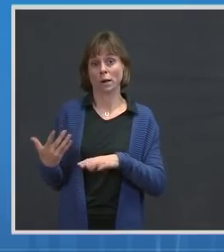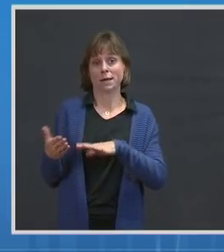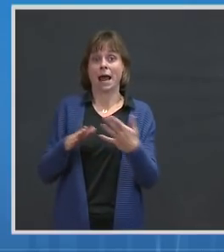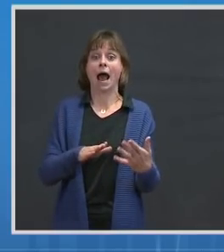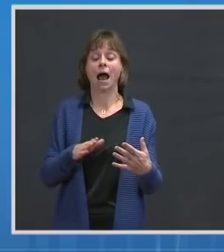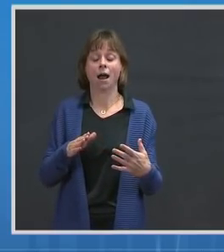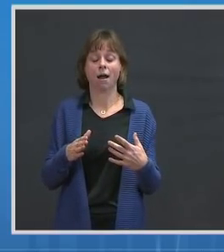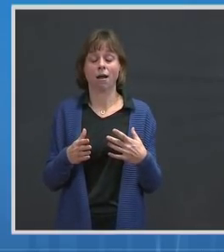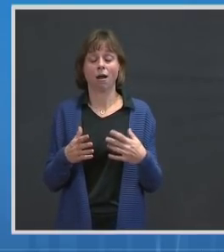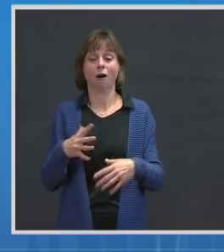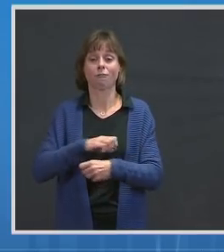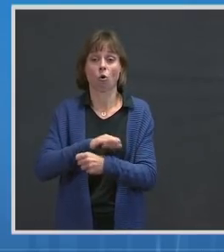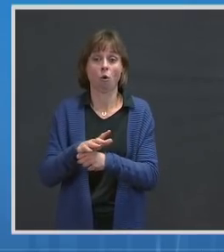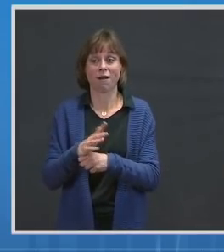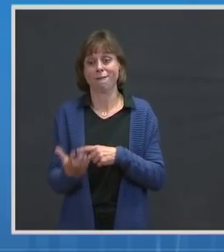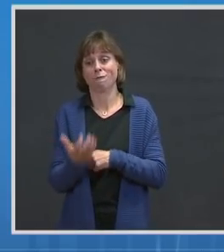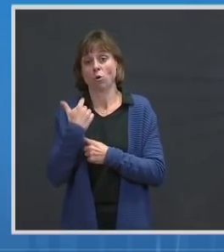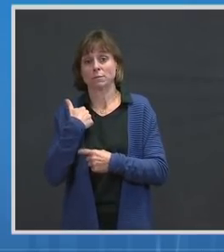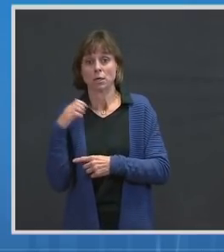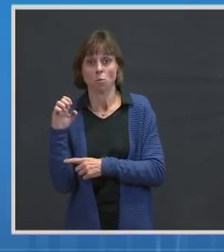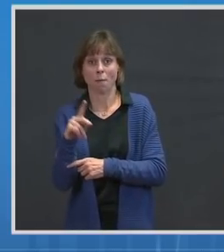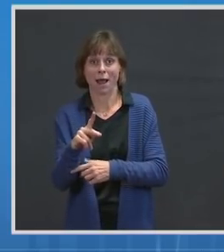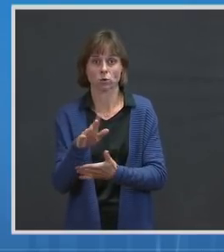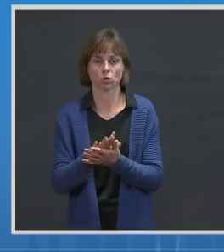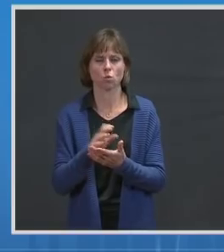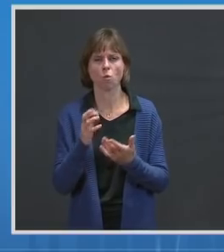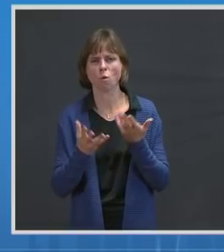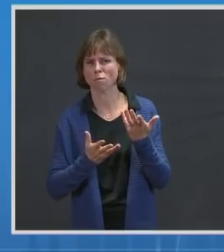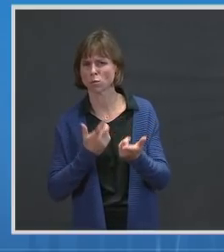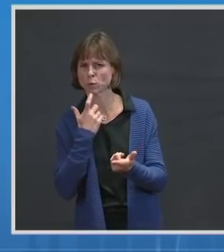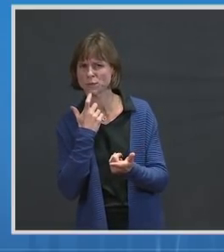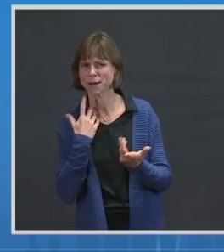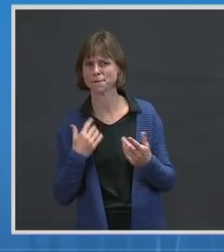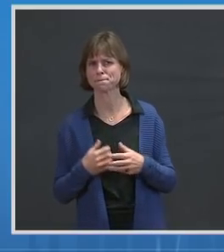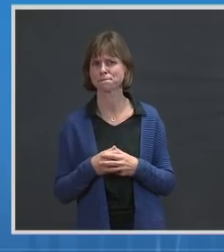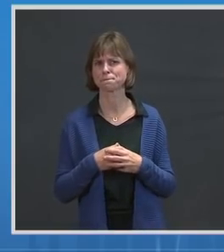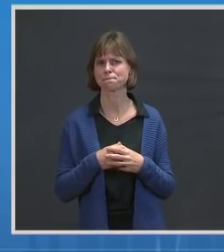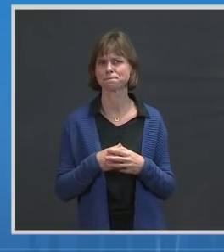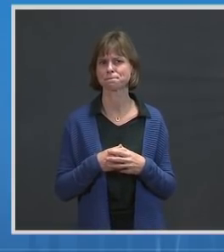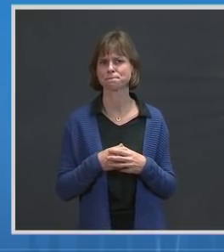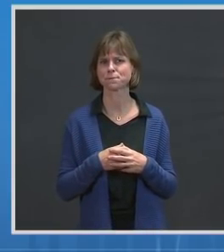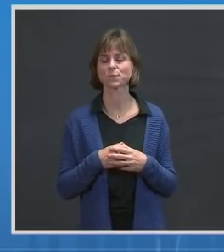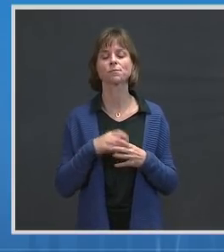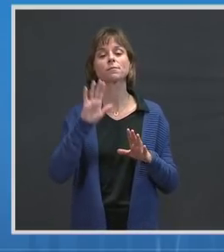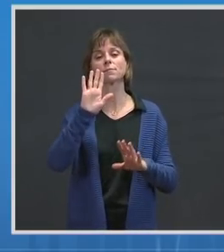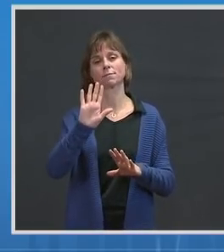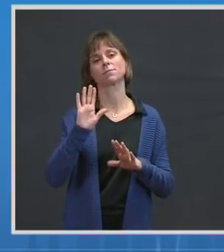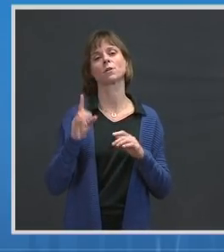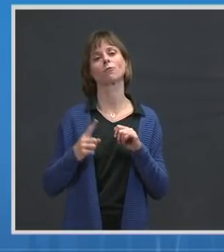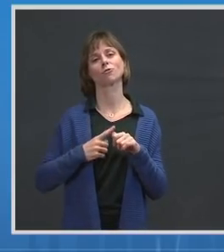Or do you say that the number is zero? Dr. Fauci: Well, first of all, let me just clarify the issue